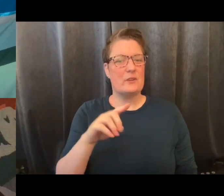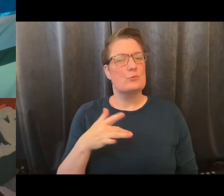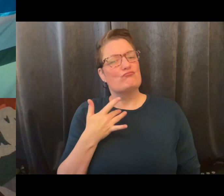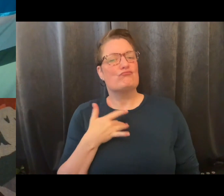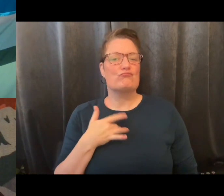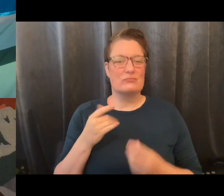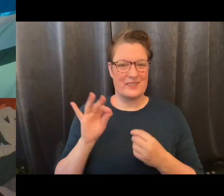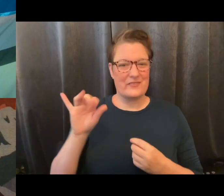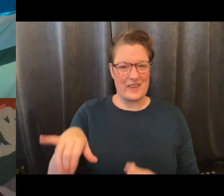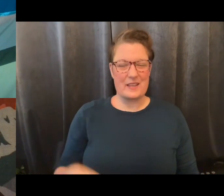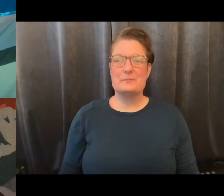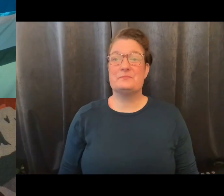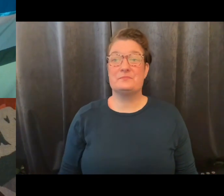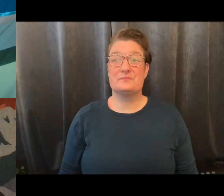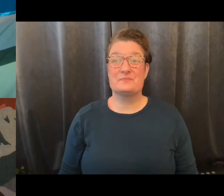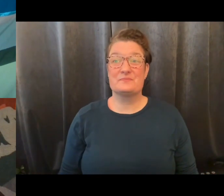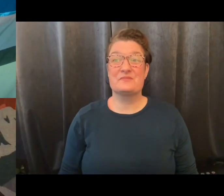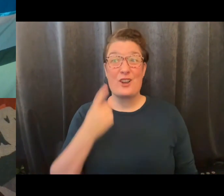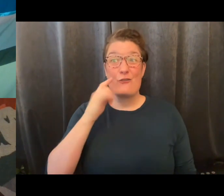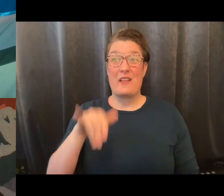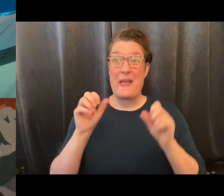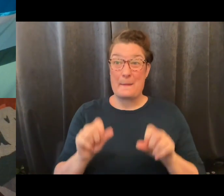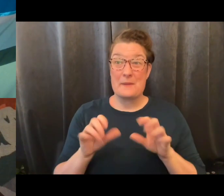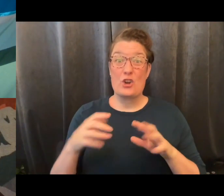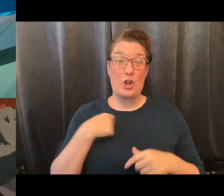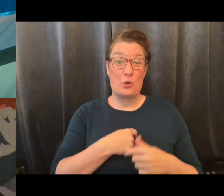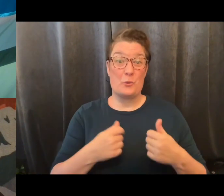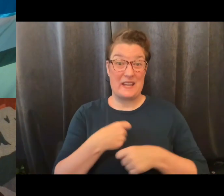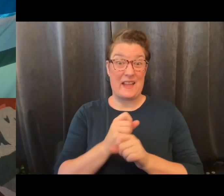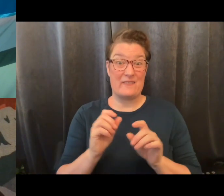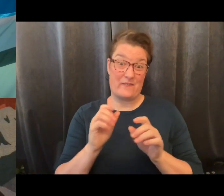For the miracle we have enlivened with you inadvertently.